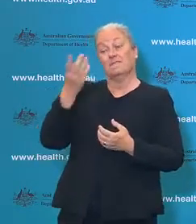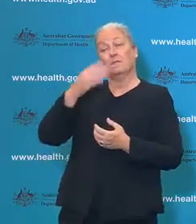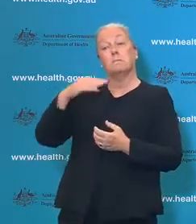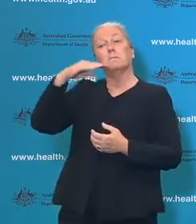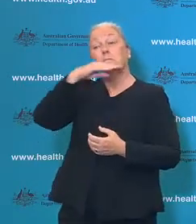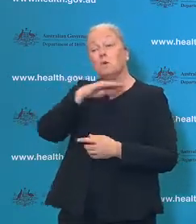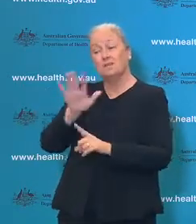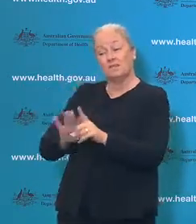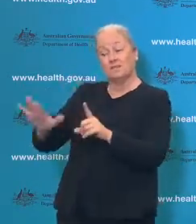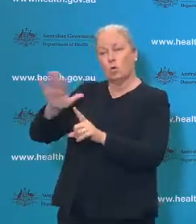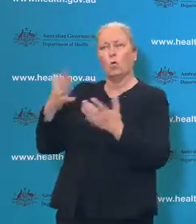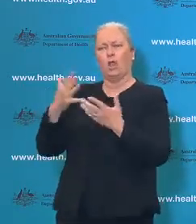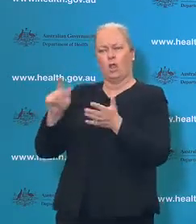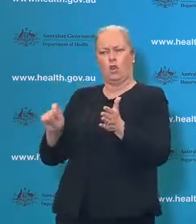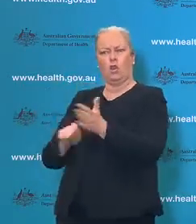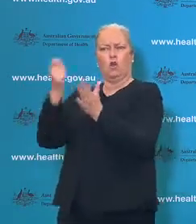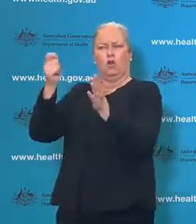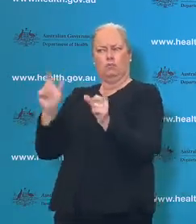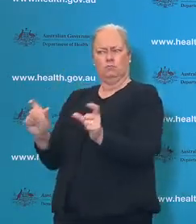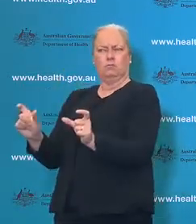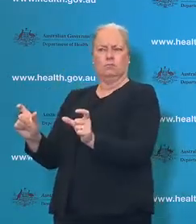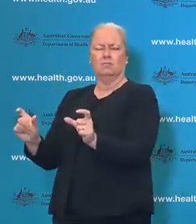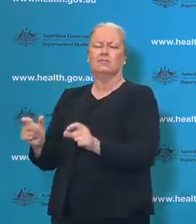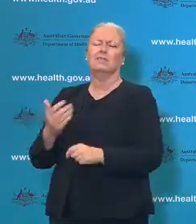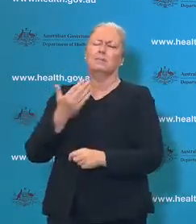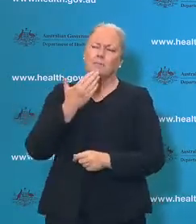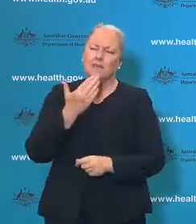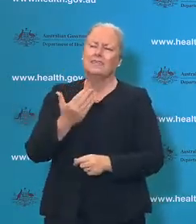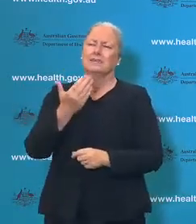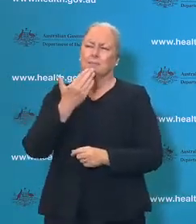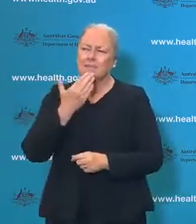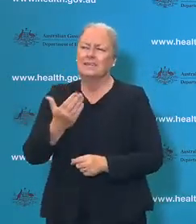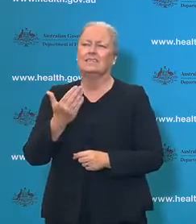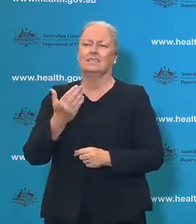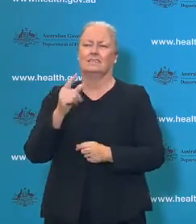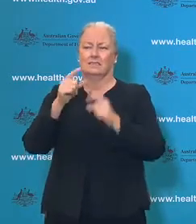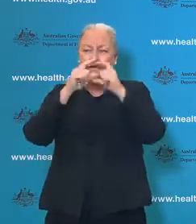the city, we encourage you to wear a face mask whenever you leave your home and